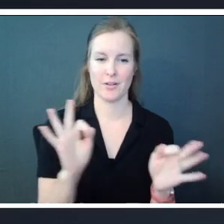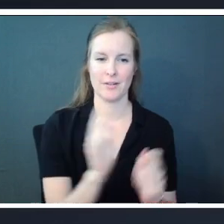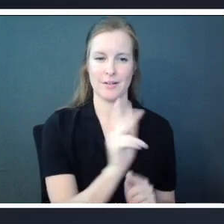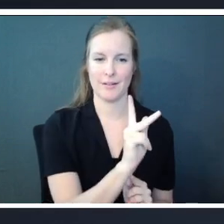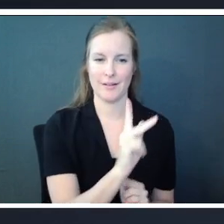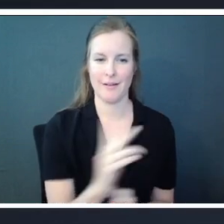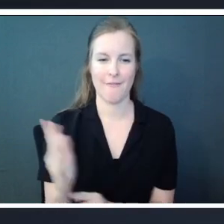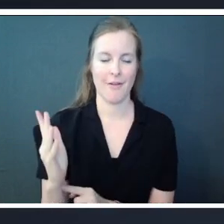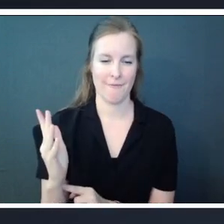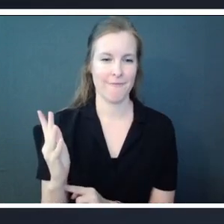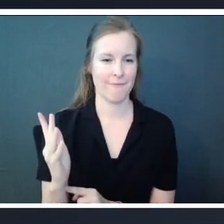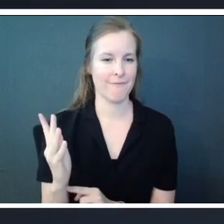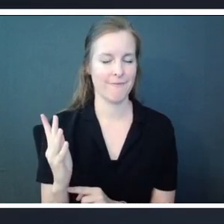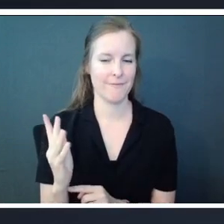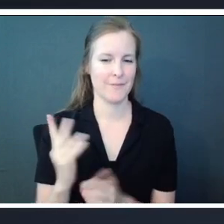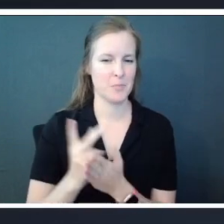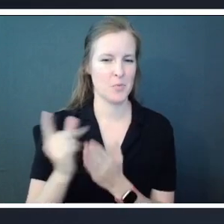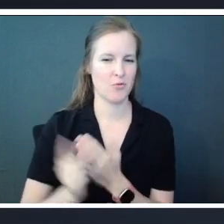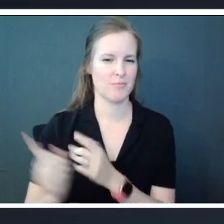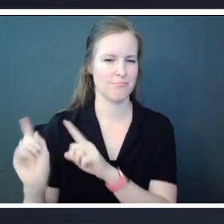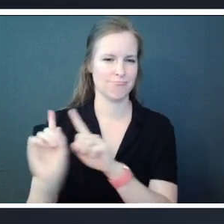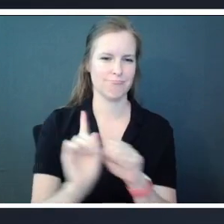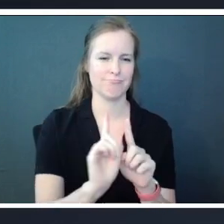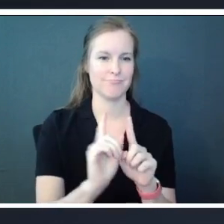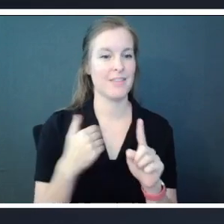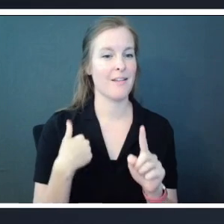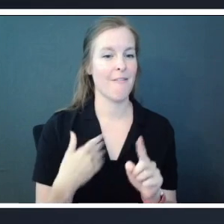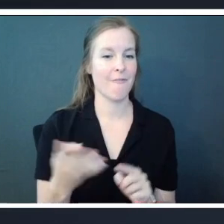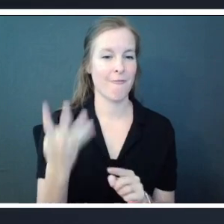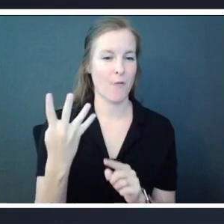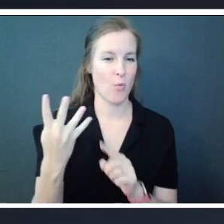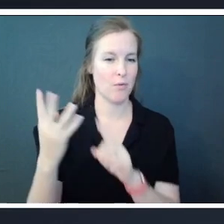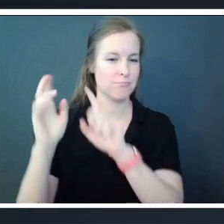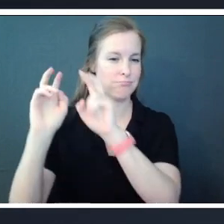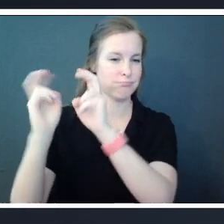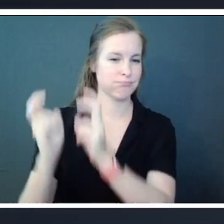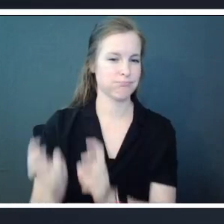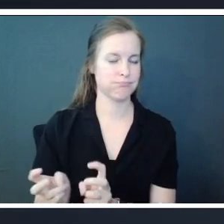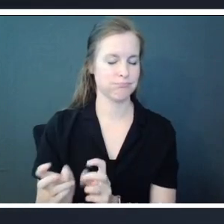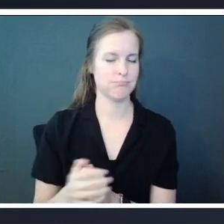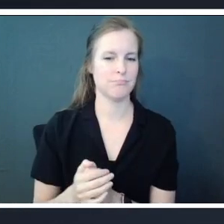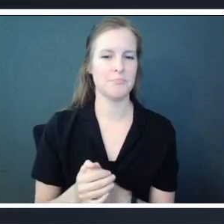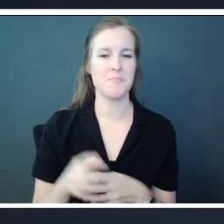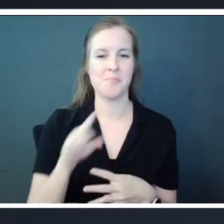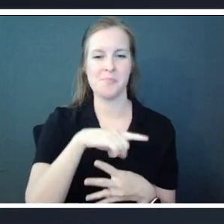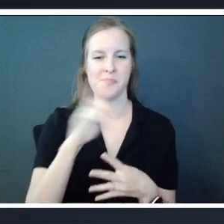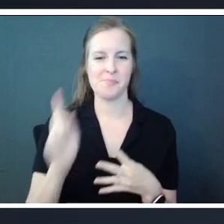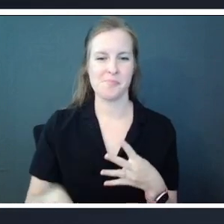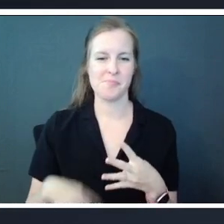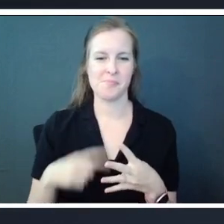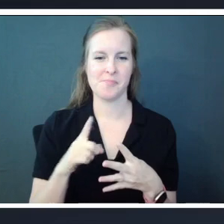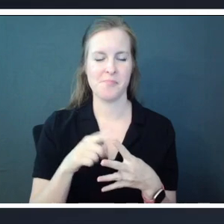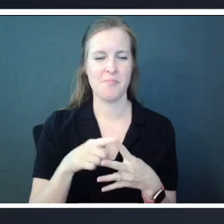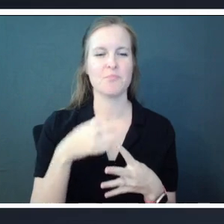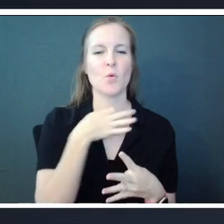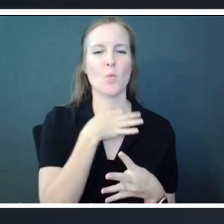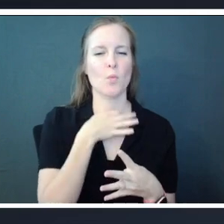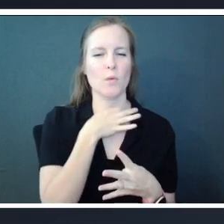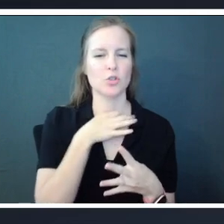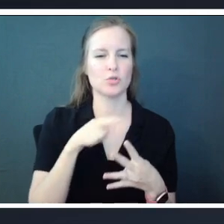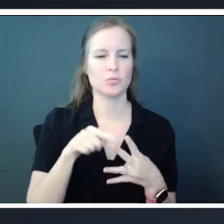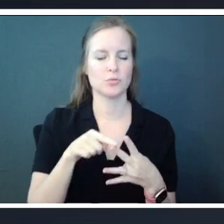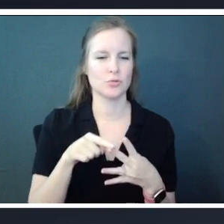These programs have 4 components to them. We call them Wonder, Engage, Connect, and Act. So,